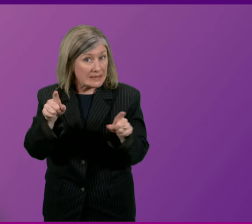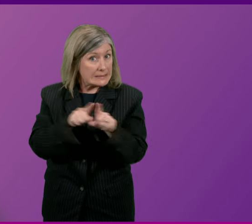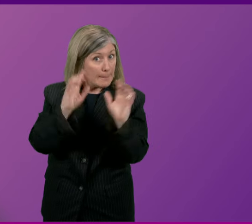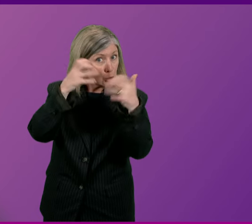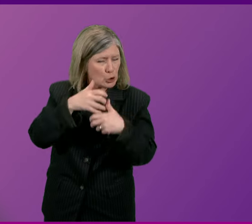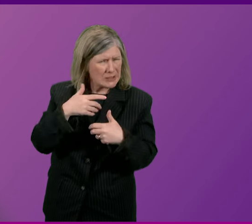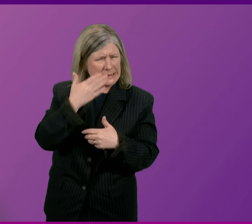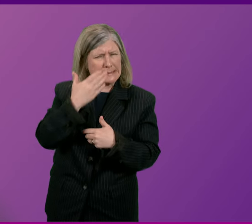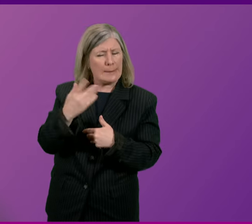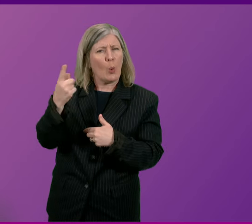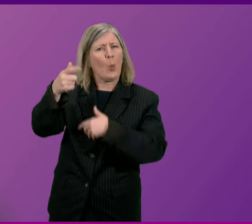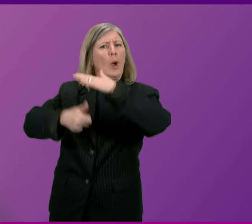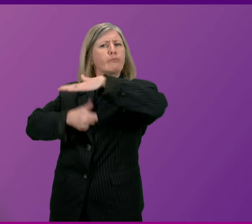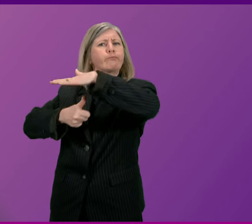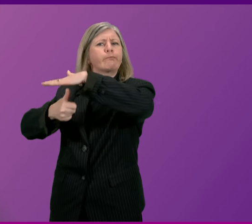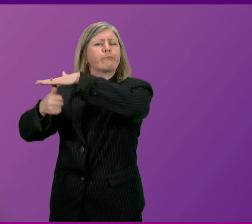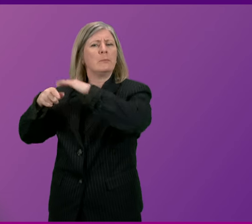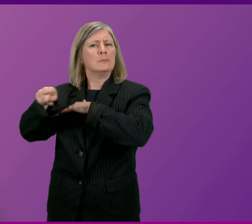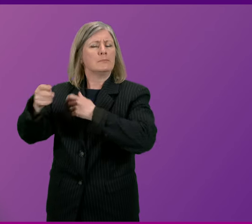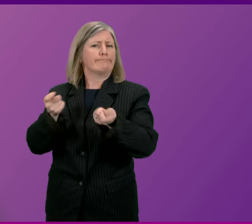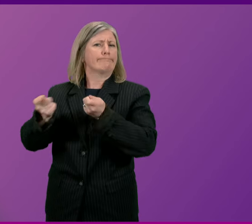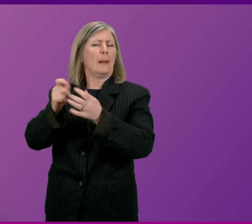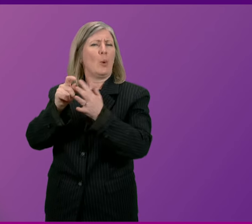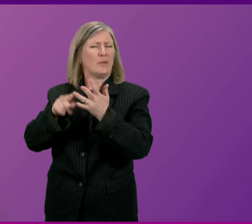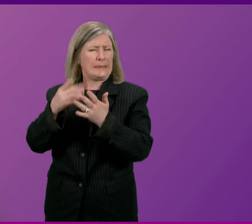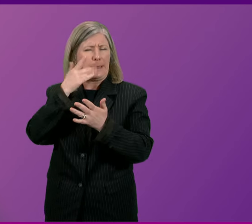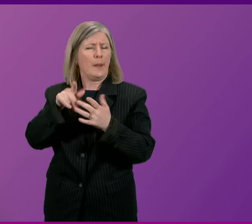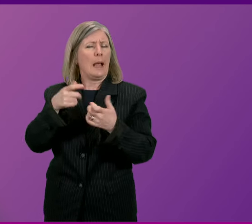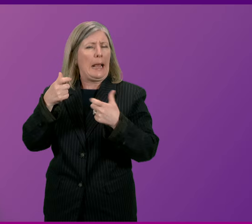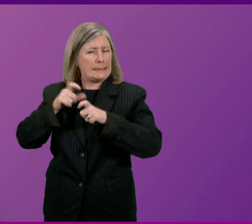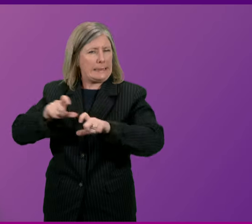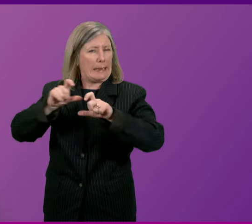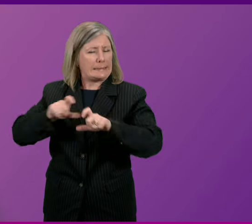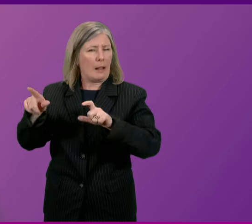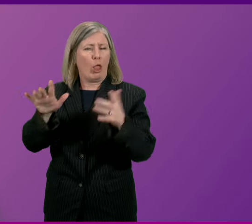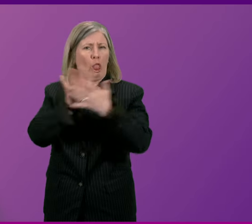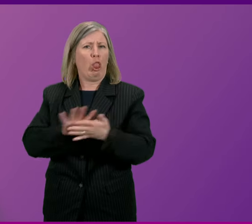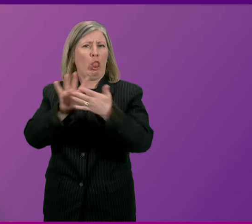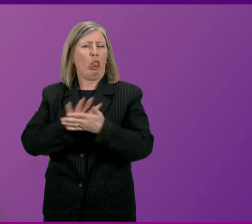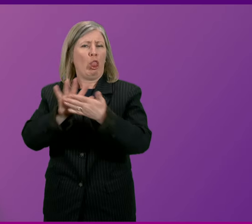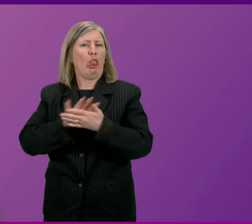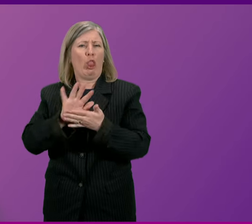continually obfuscated and provided misleading information over the years?